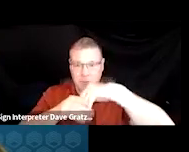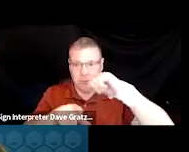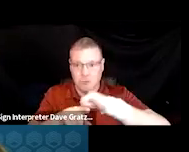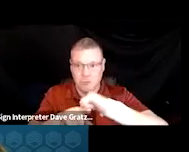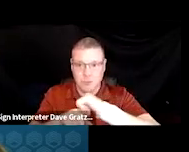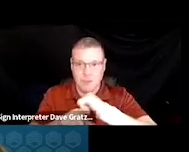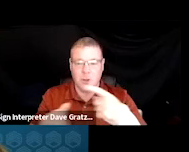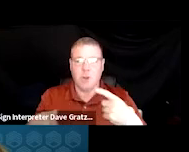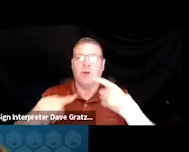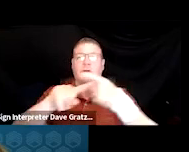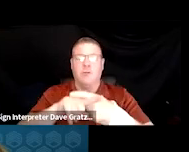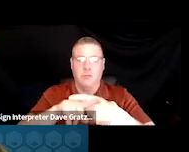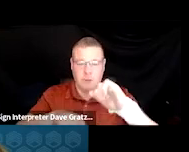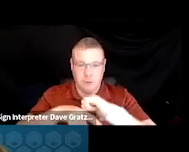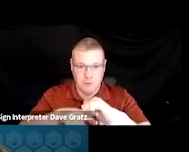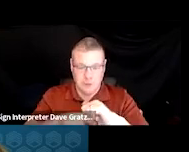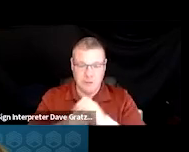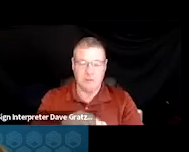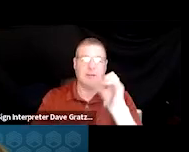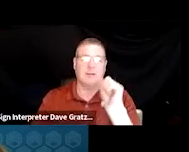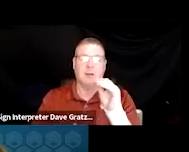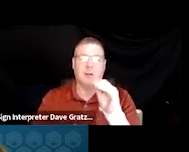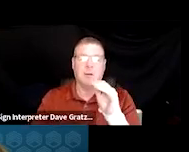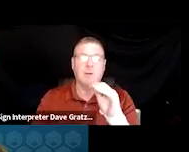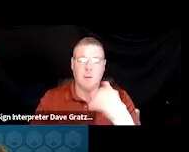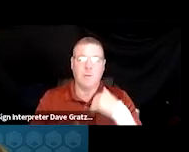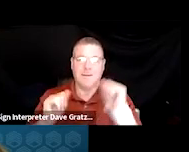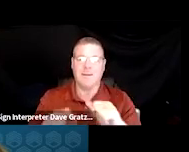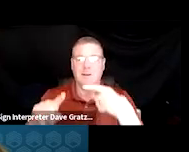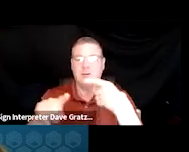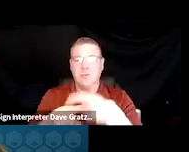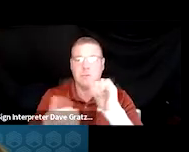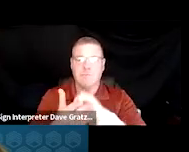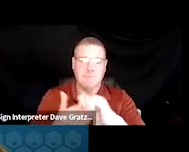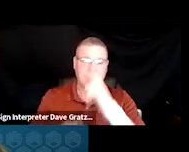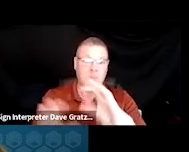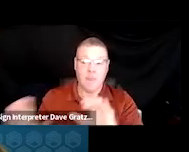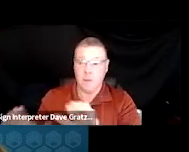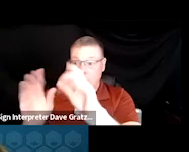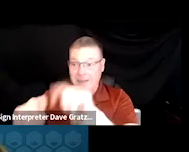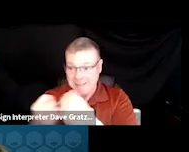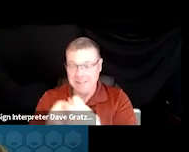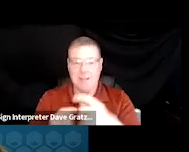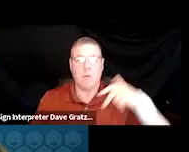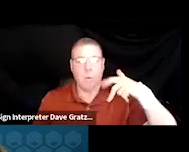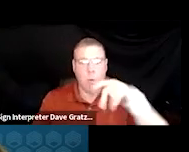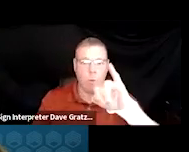cross training module so that we can maybe train folks on mobile crisis team or at our crisis walk-in center,